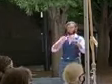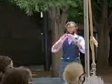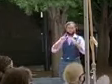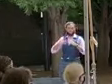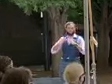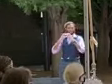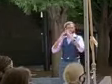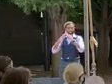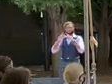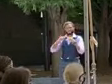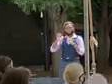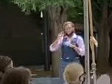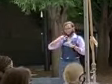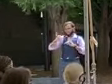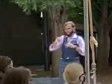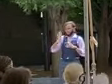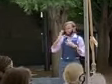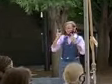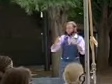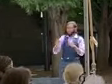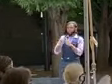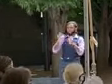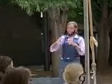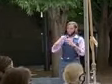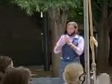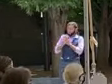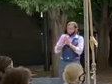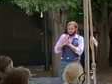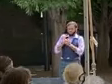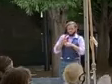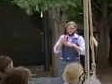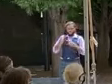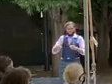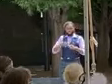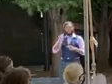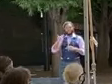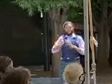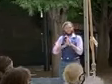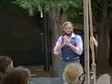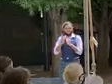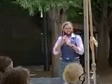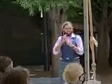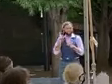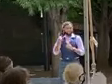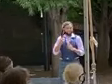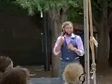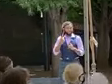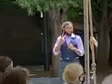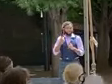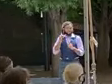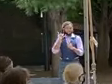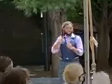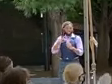But none of this happens without the drive to make it happen. And that drive comes from someone - the instigator.